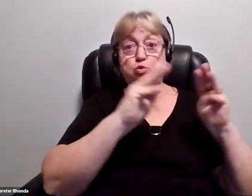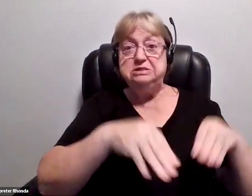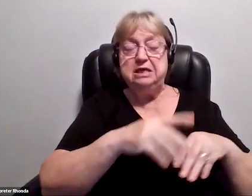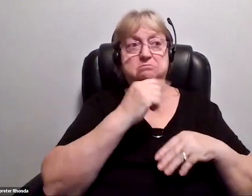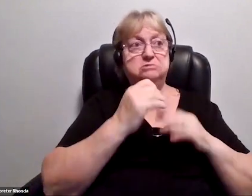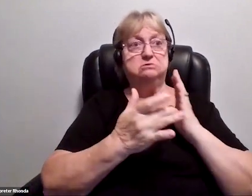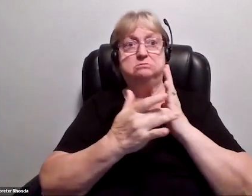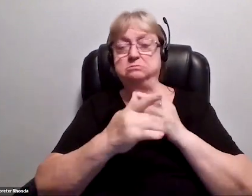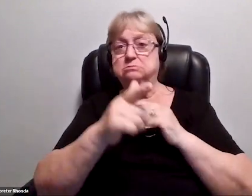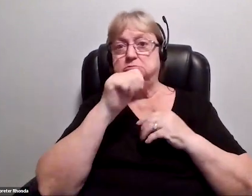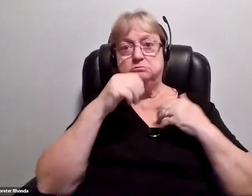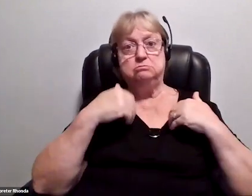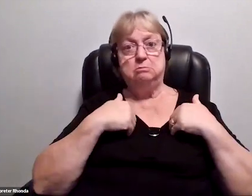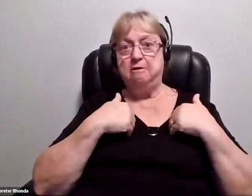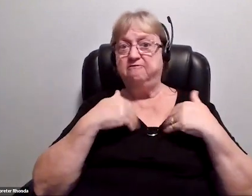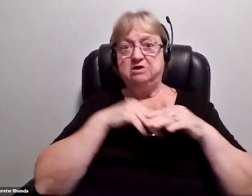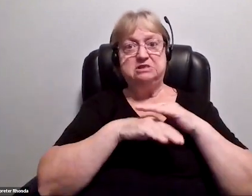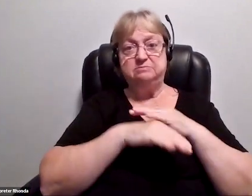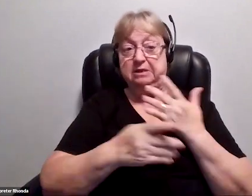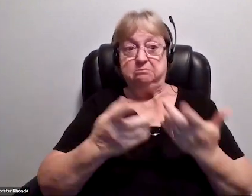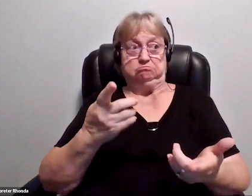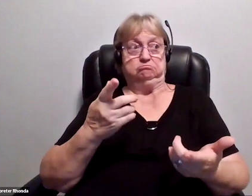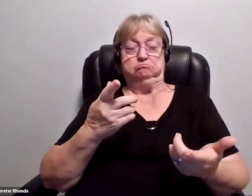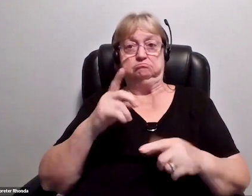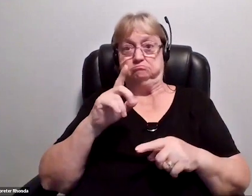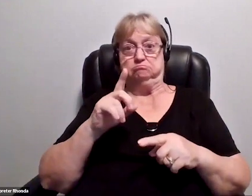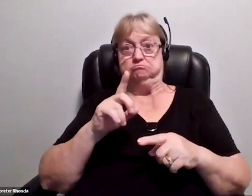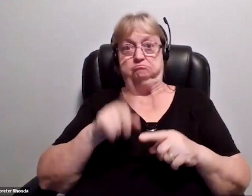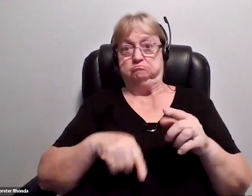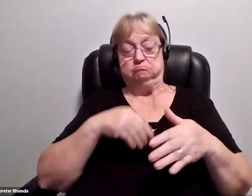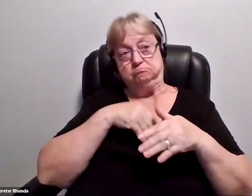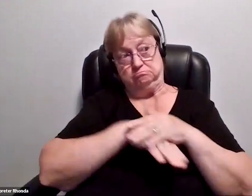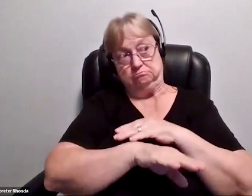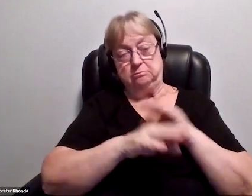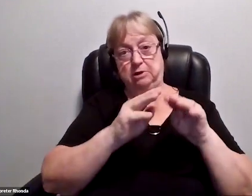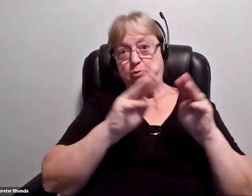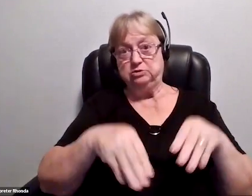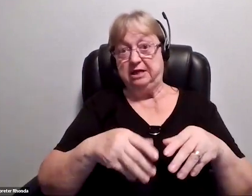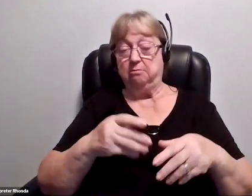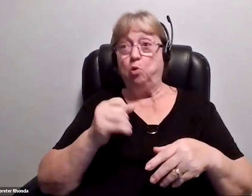people can enter literally the museum. Even going inside, sometimes the content